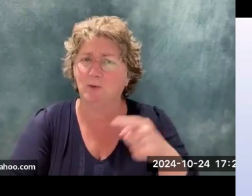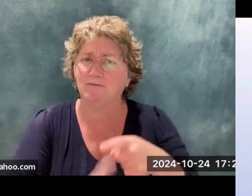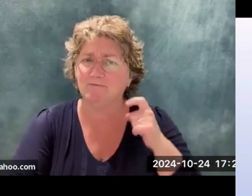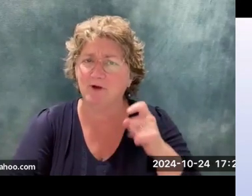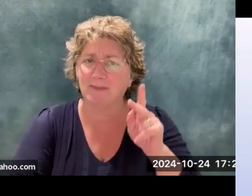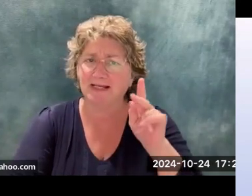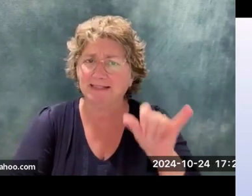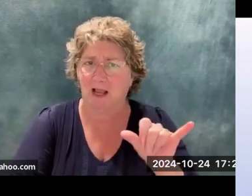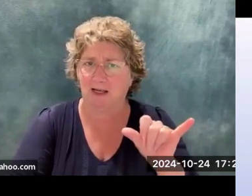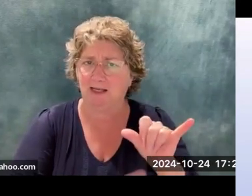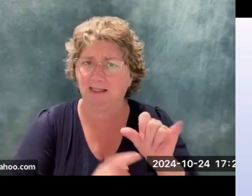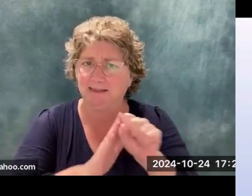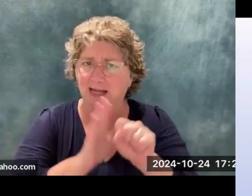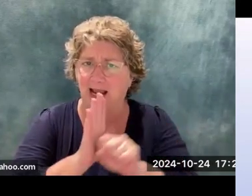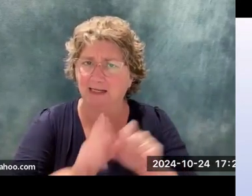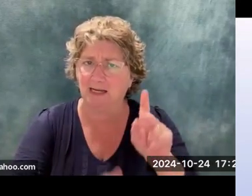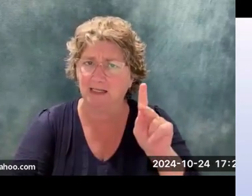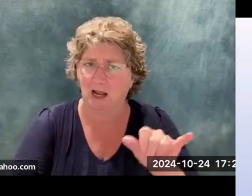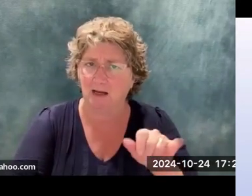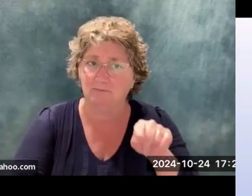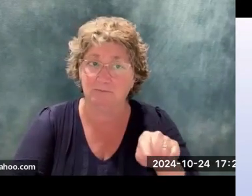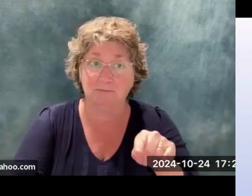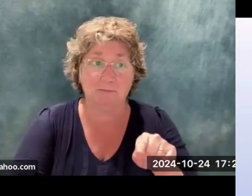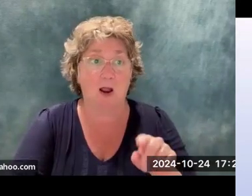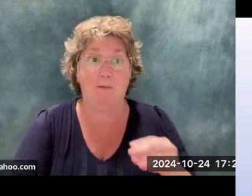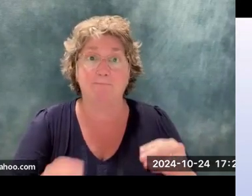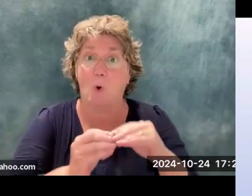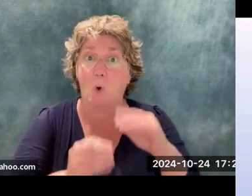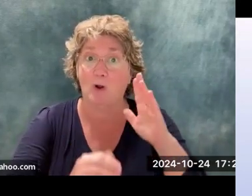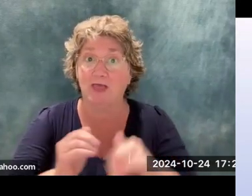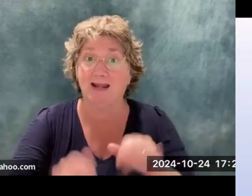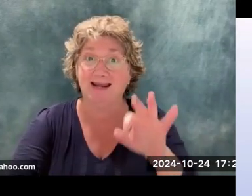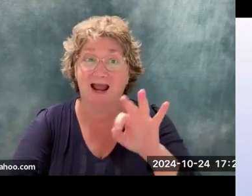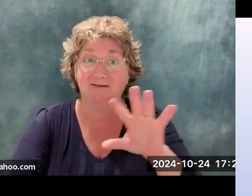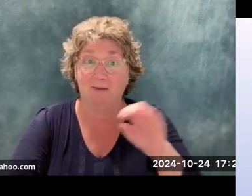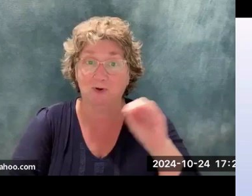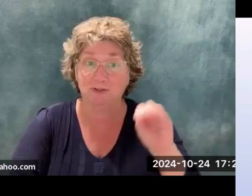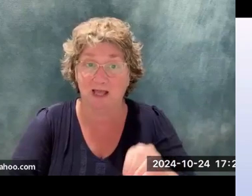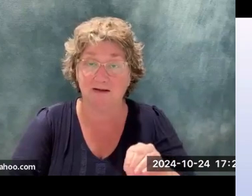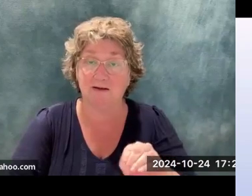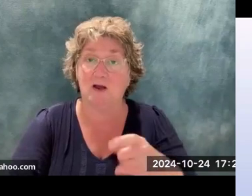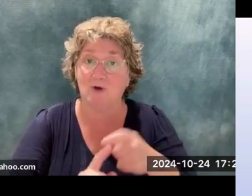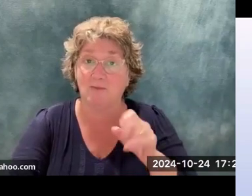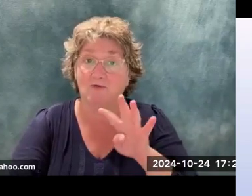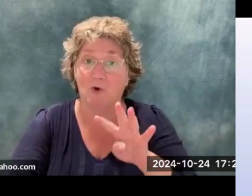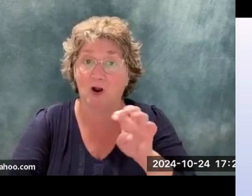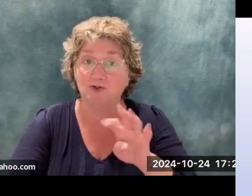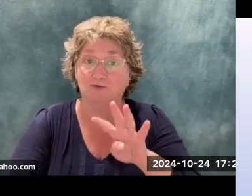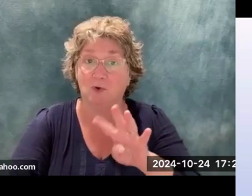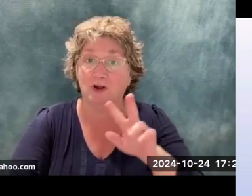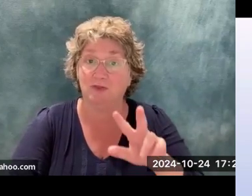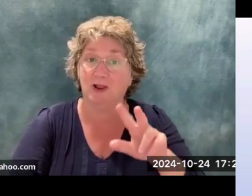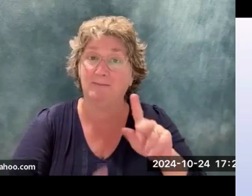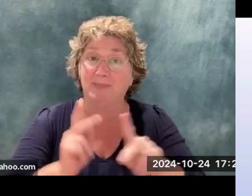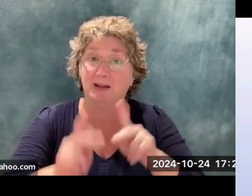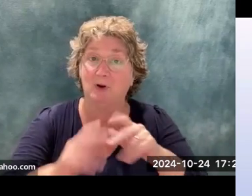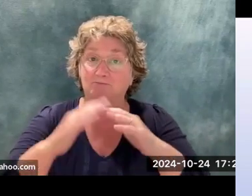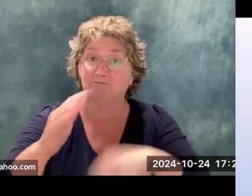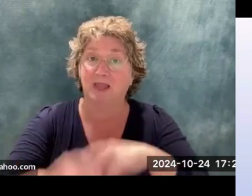and more than 95% of the 443 people under the age of 60 who died of COVID-19 were unvaccinated.